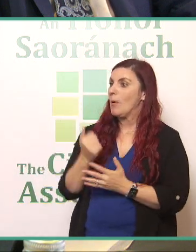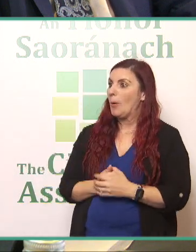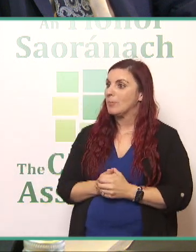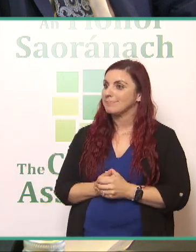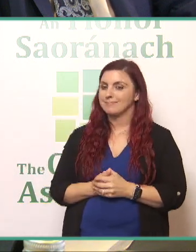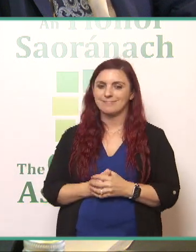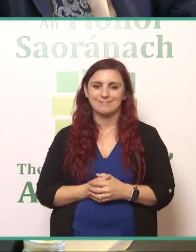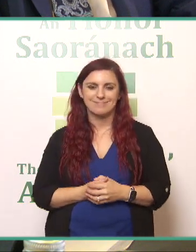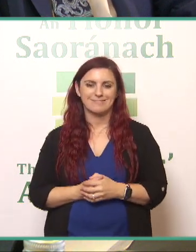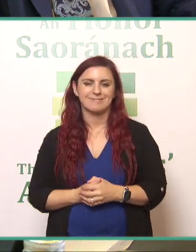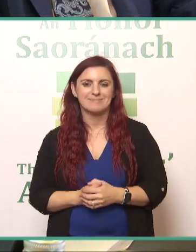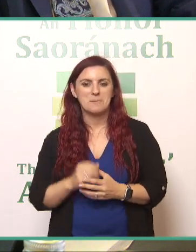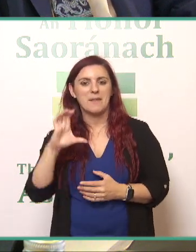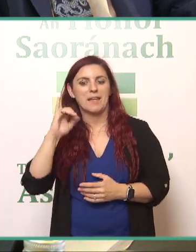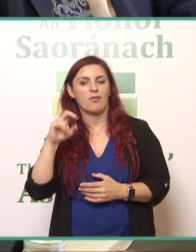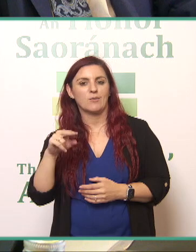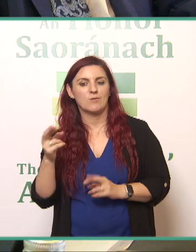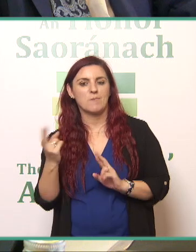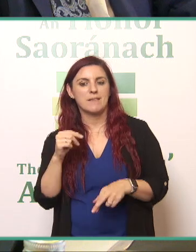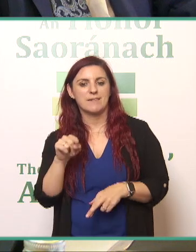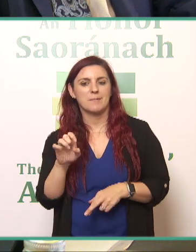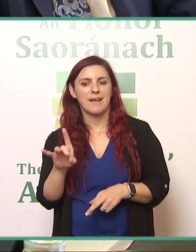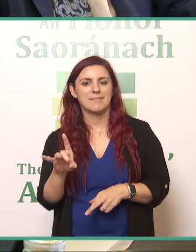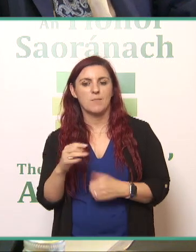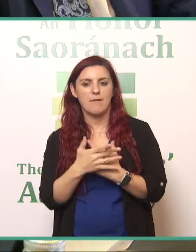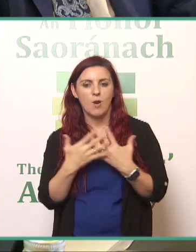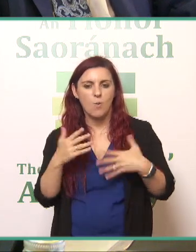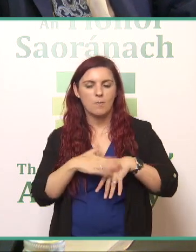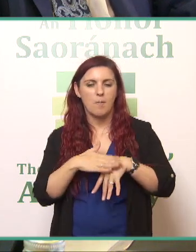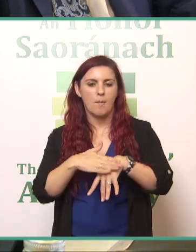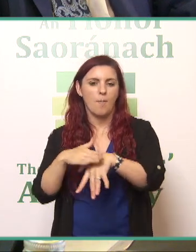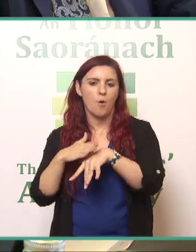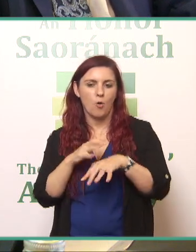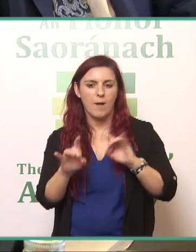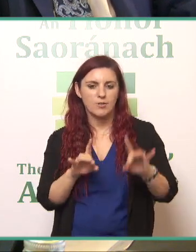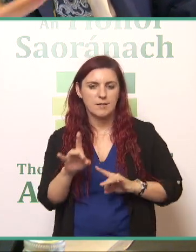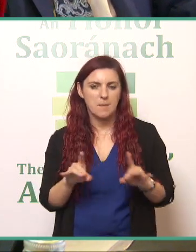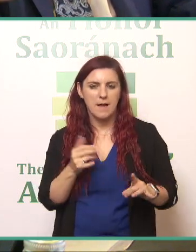you need to spawn does that? Okay, we've got tons more questions anyways, and I might have to start bundling them up, but